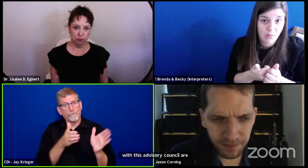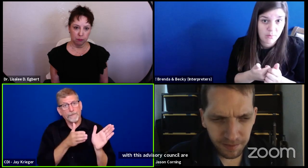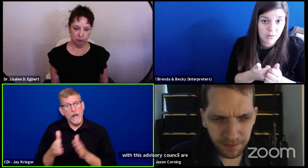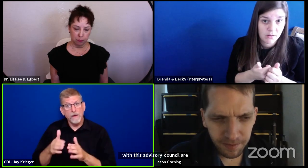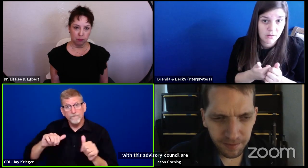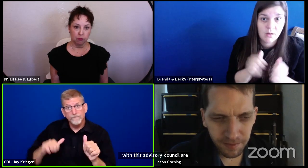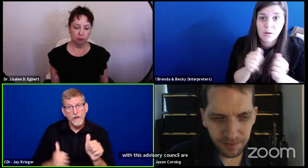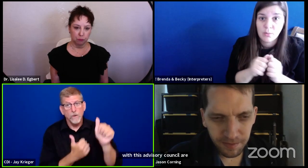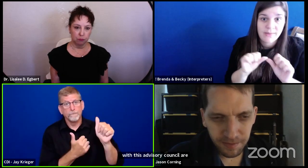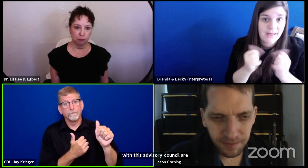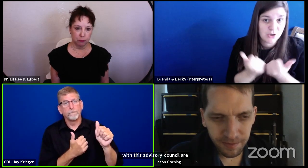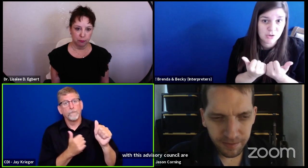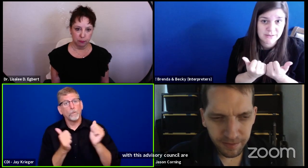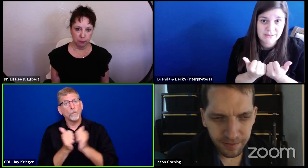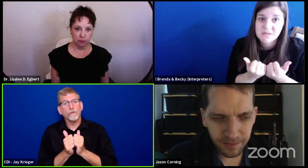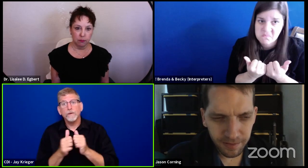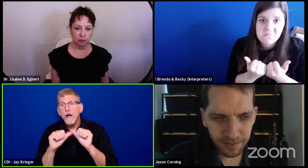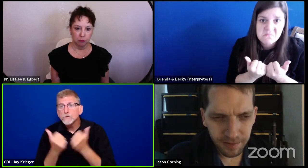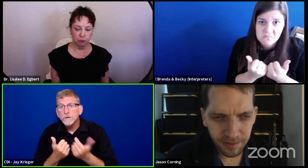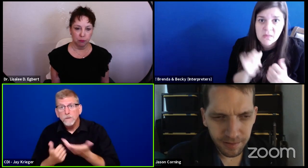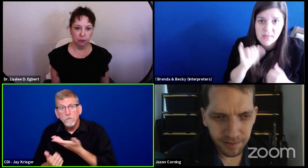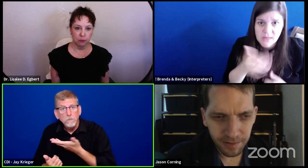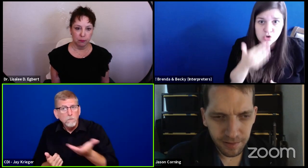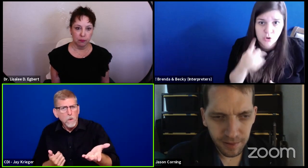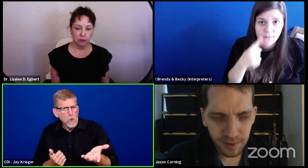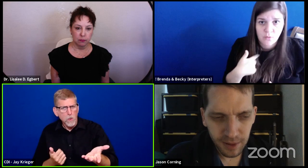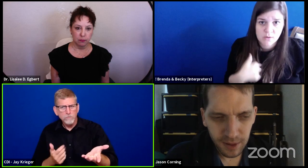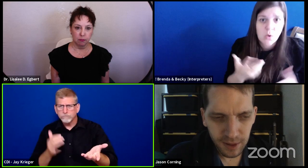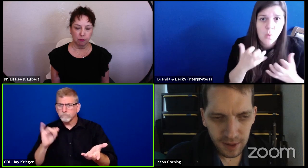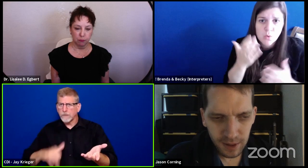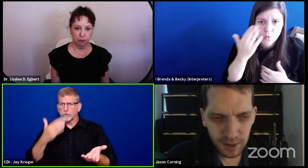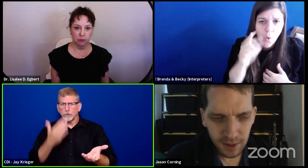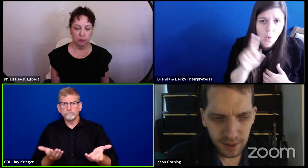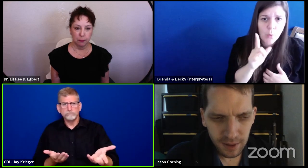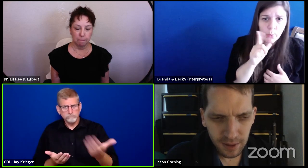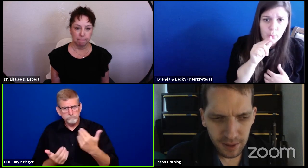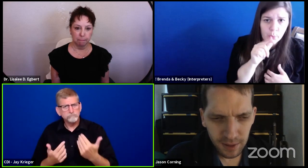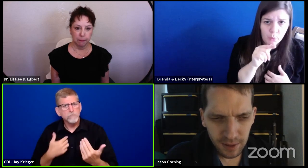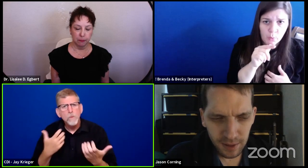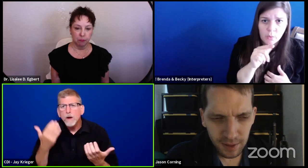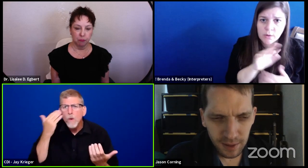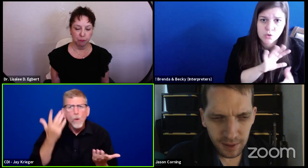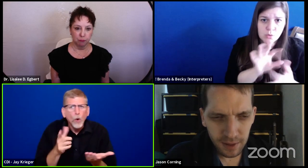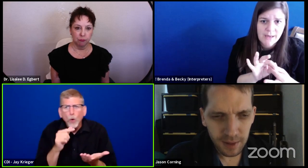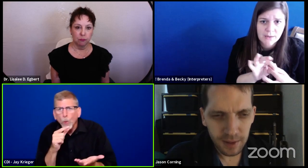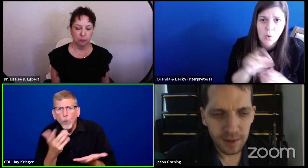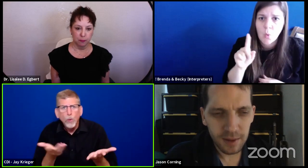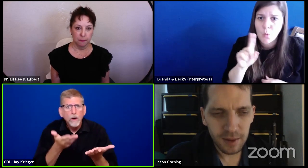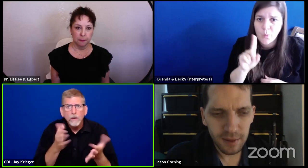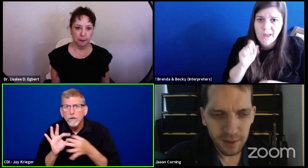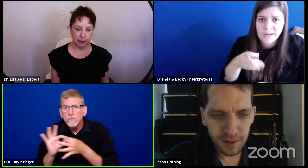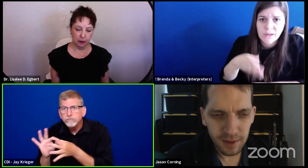Where can we do better and who can we connect with to make positive things happen, to get